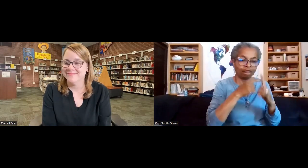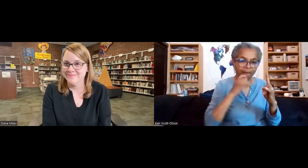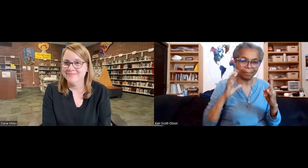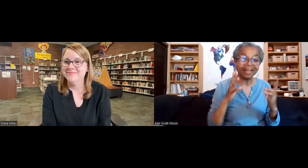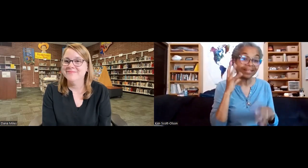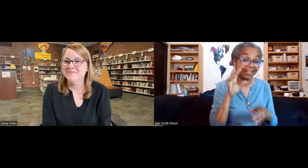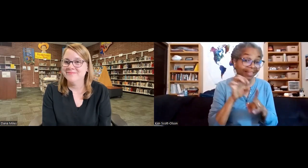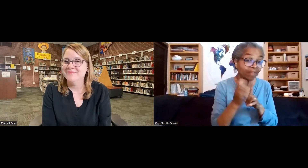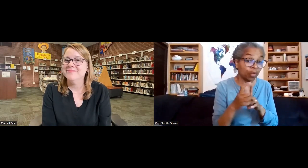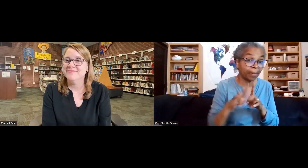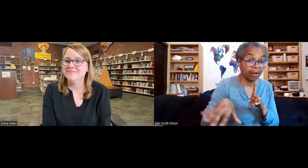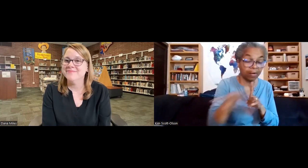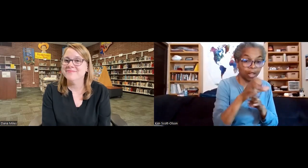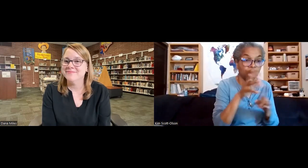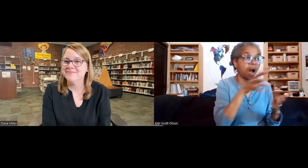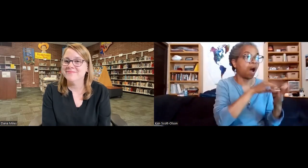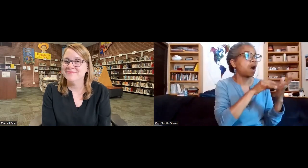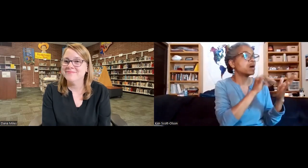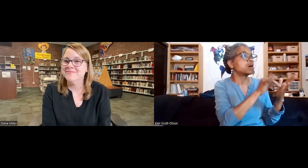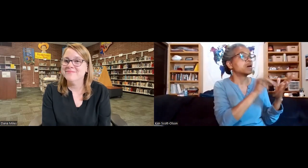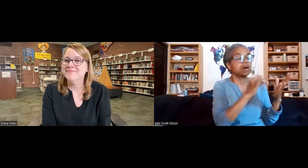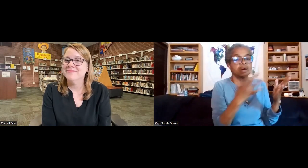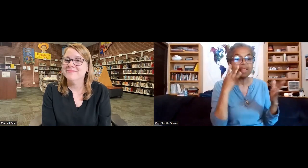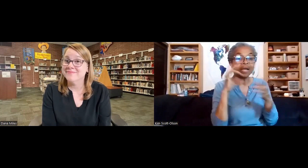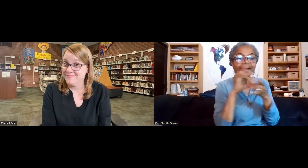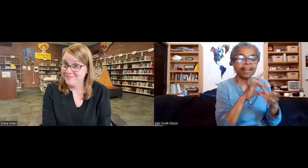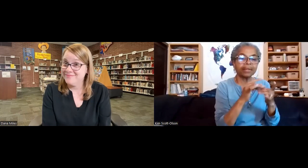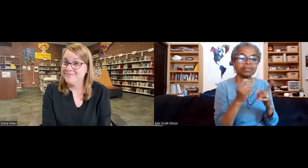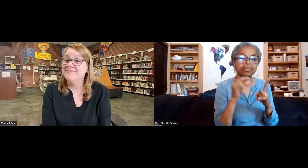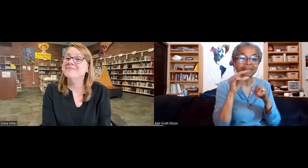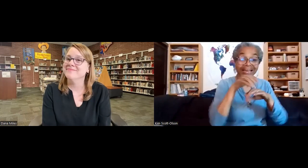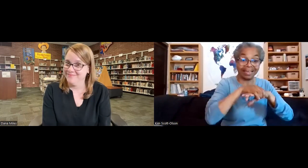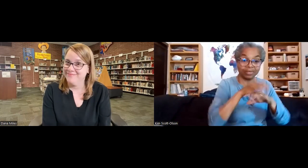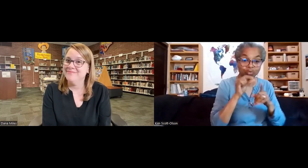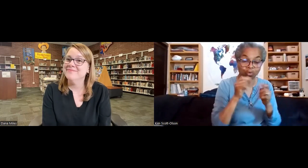Keep these in your classroom so your students can learn from their environment.